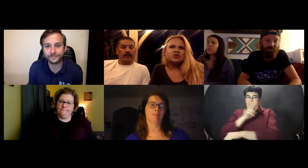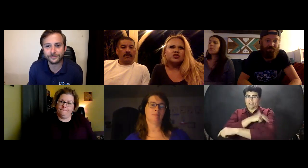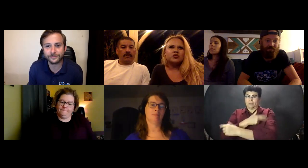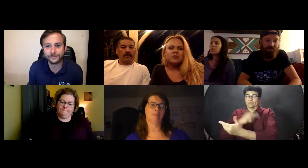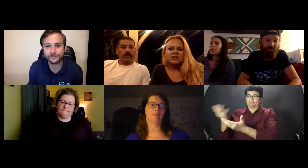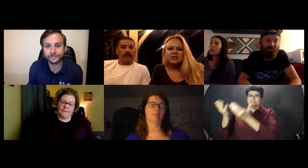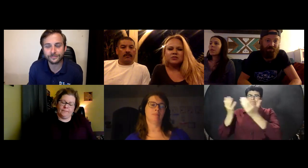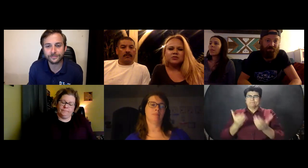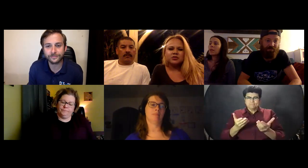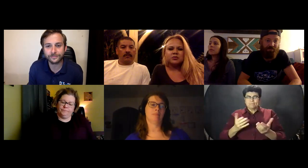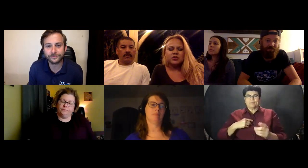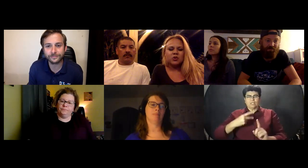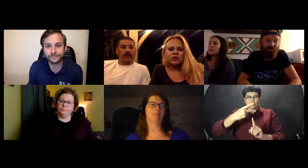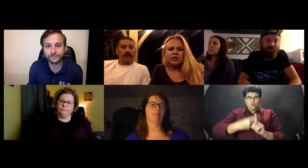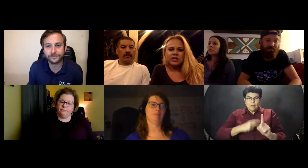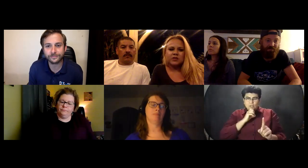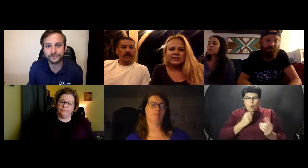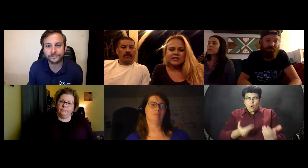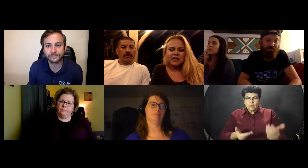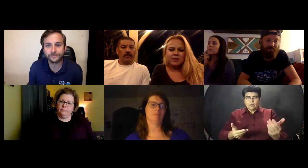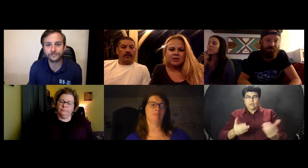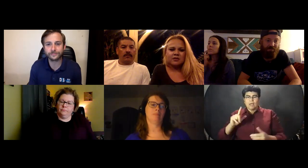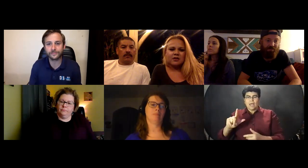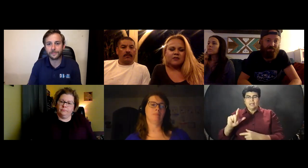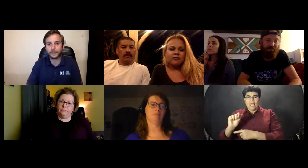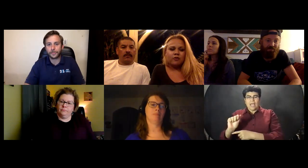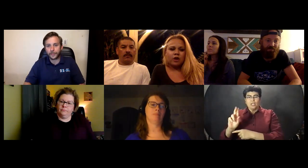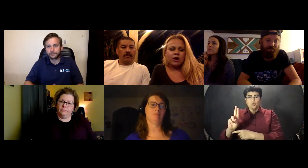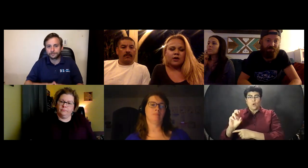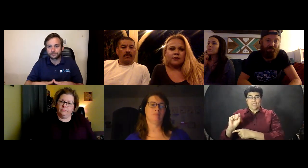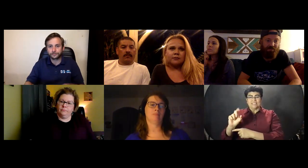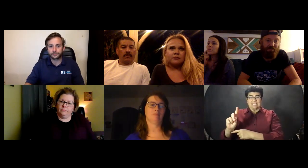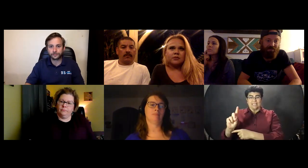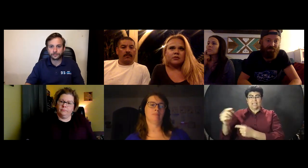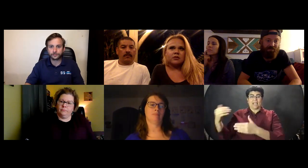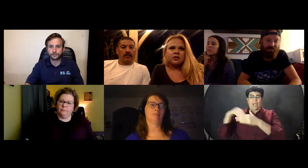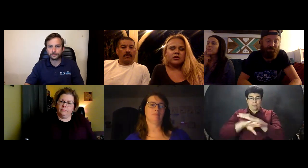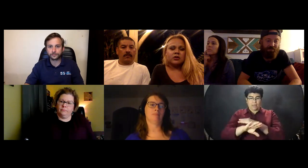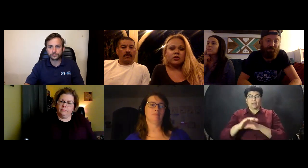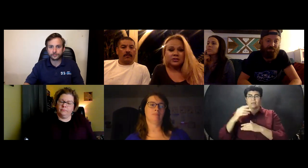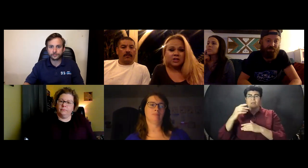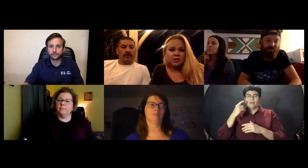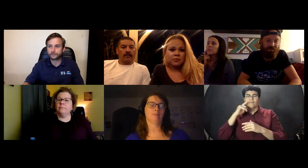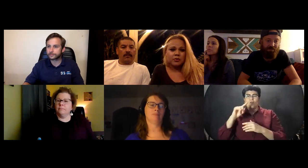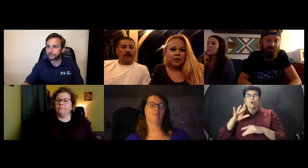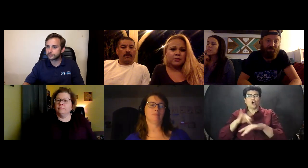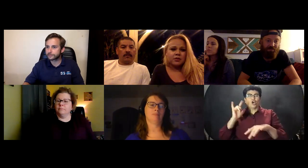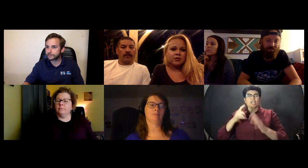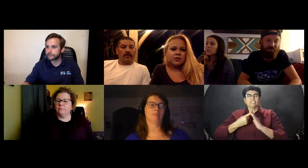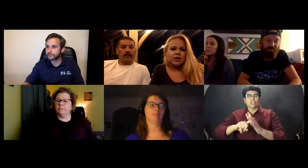two months when she was two months old lausd came in